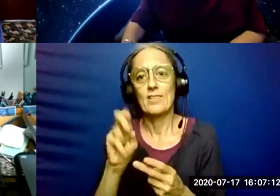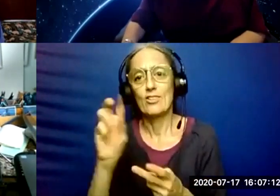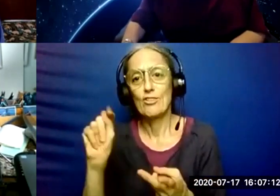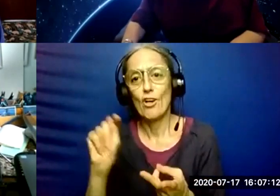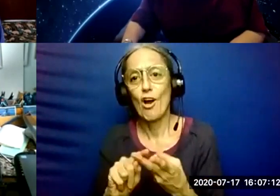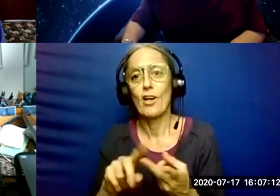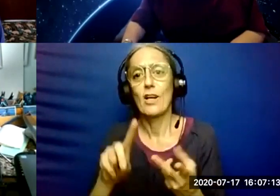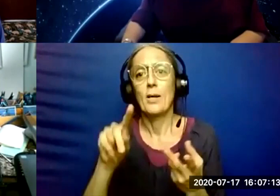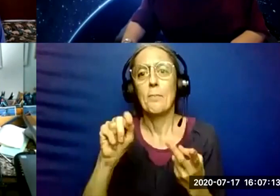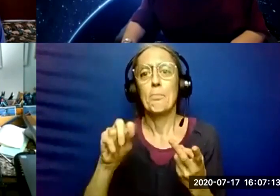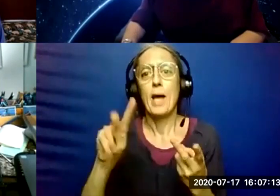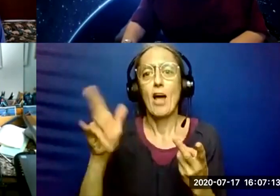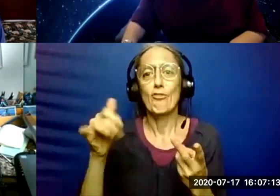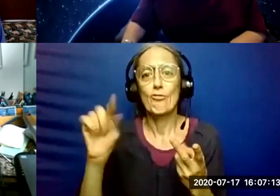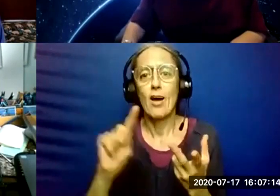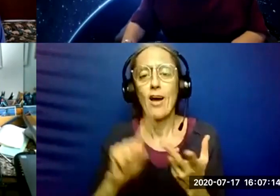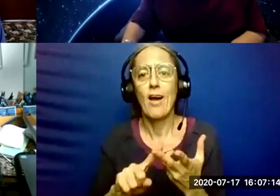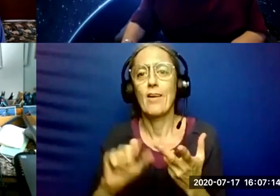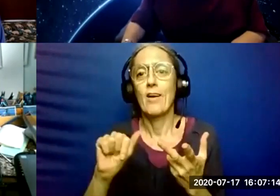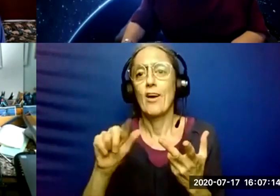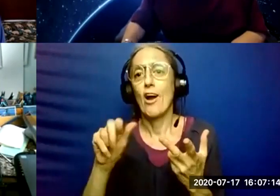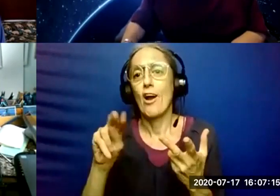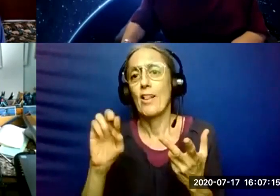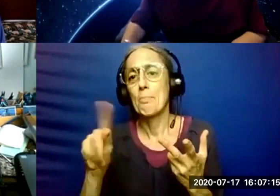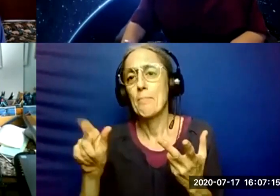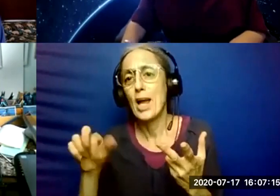Arlene Mayerson and Bob Williams,